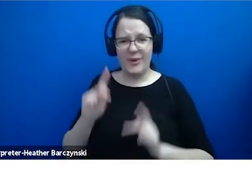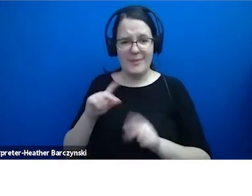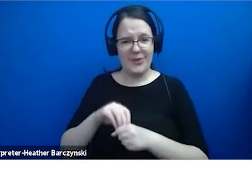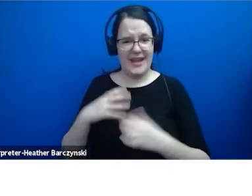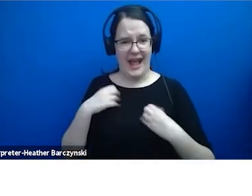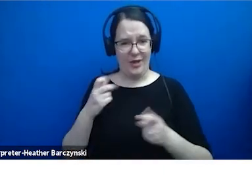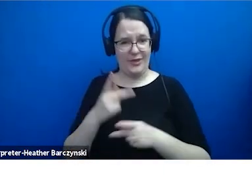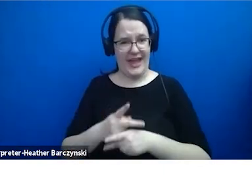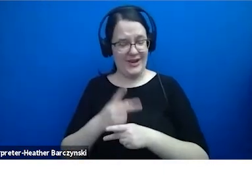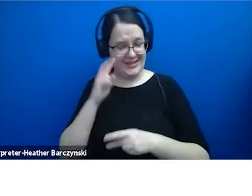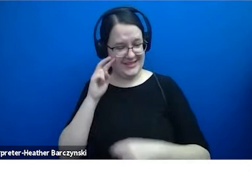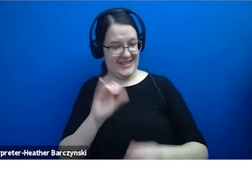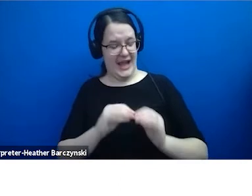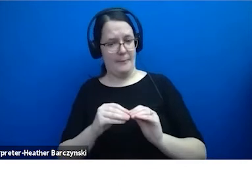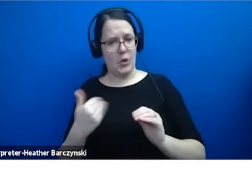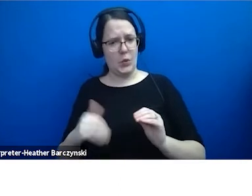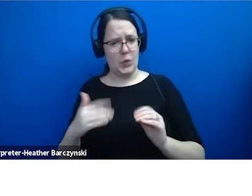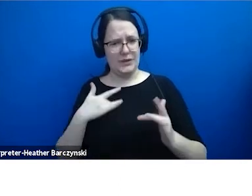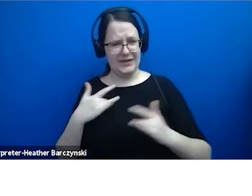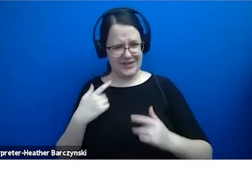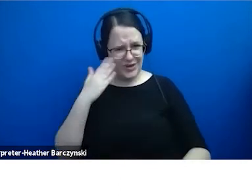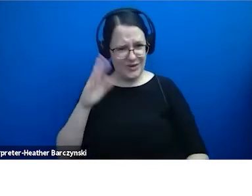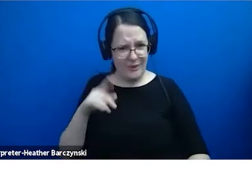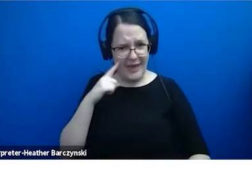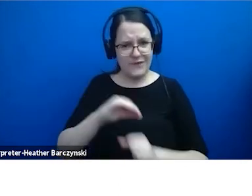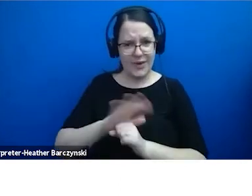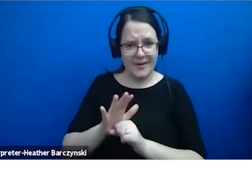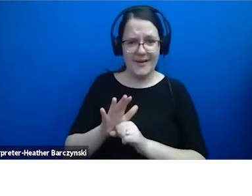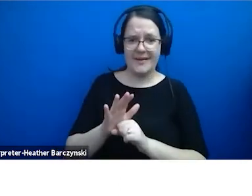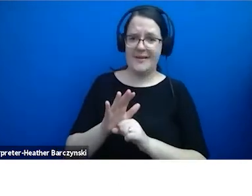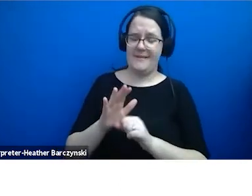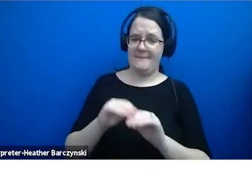we knew we needed to do a lot better than that in order to end the pandemic uh the most recent